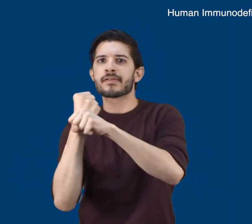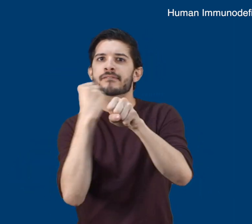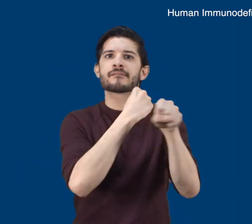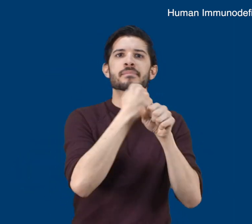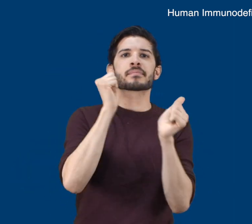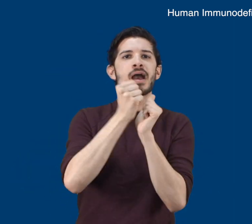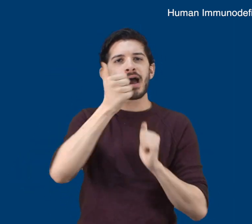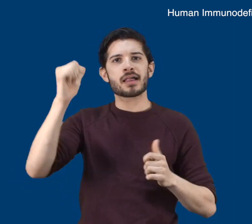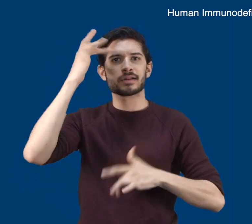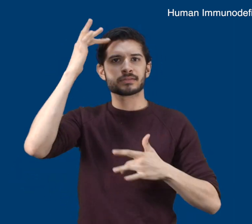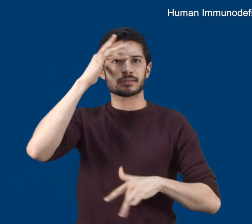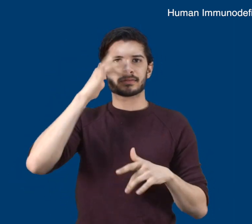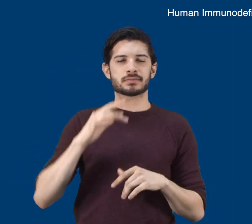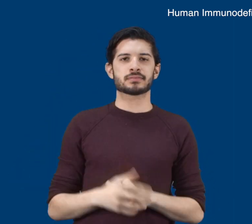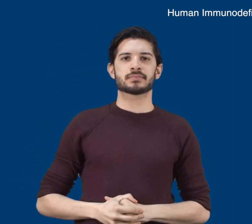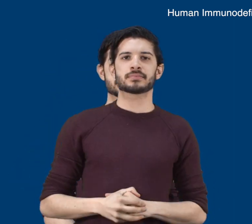and fight off illnesses.